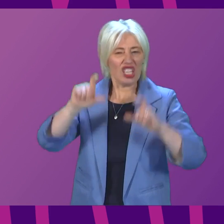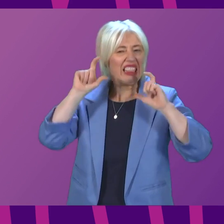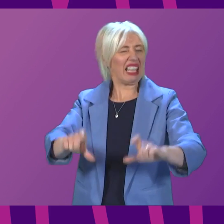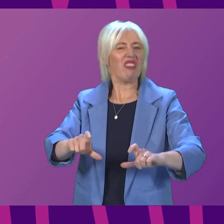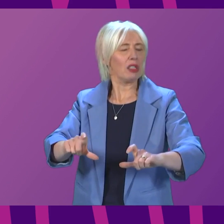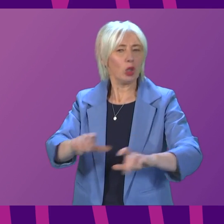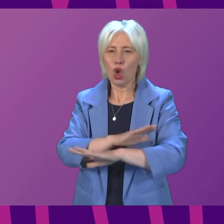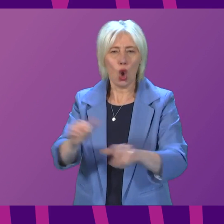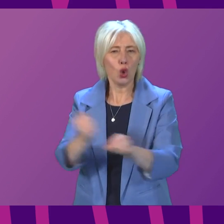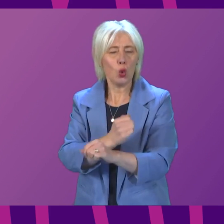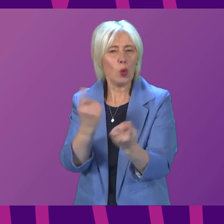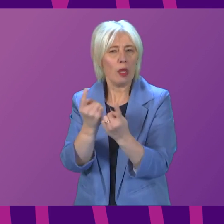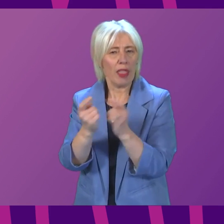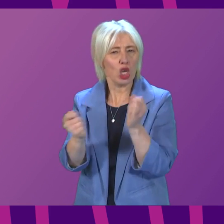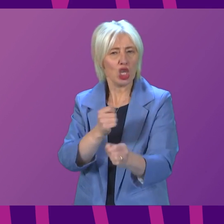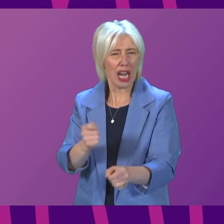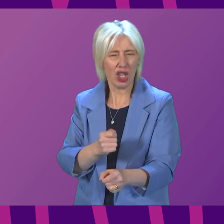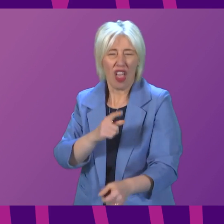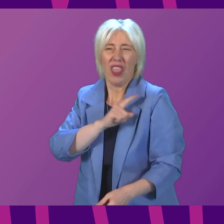That is why I think his approach is utterly infantile.